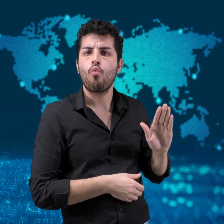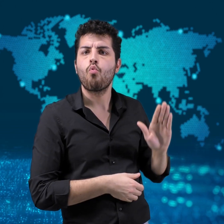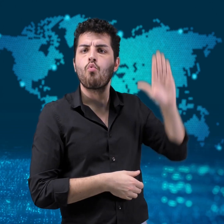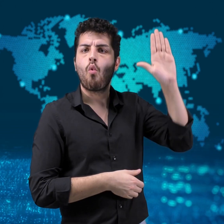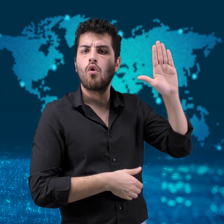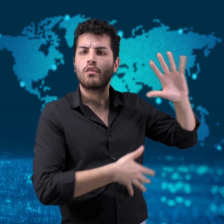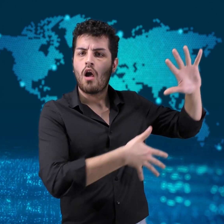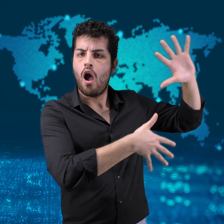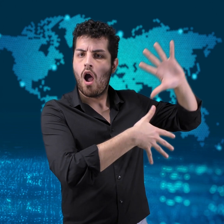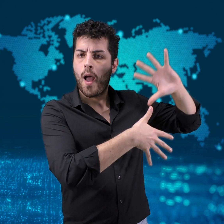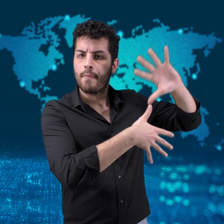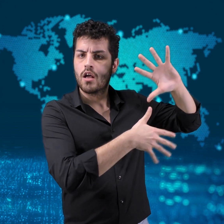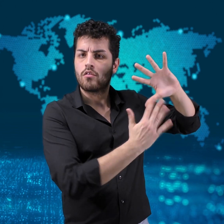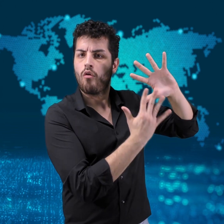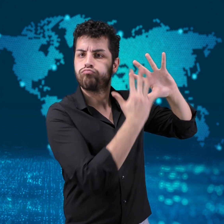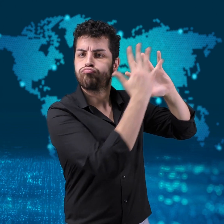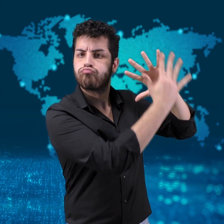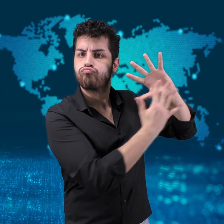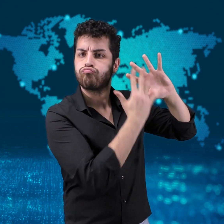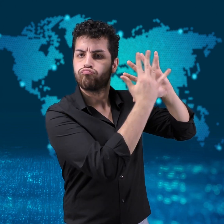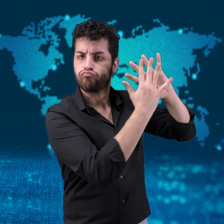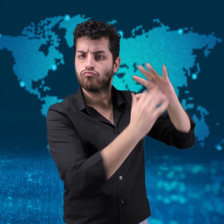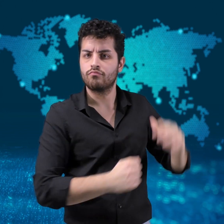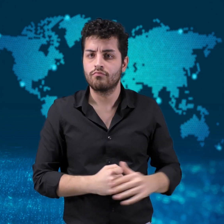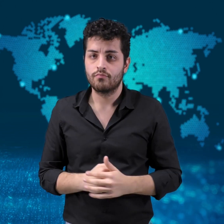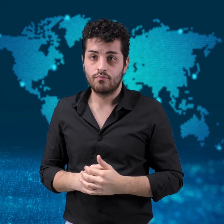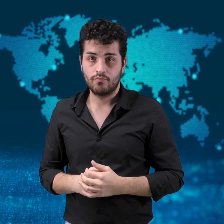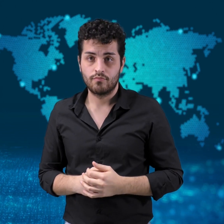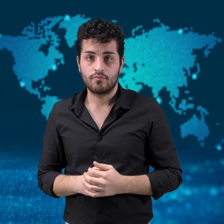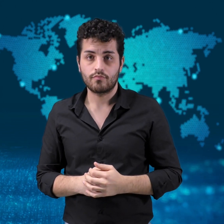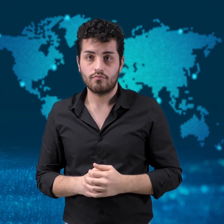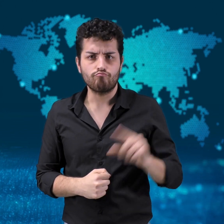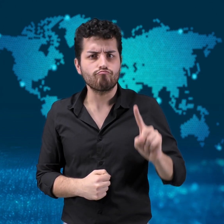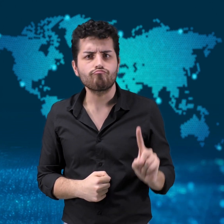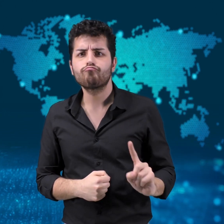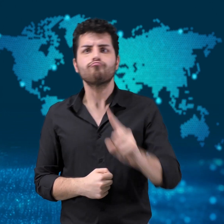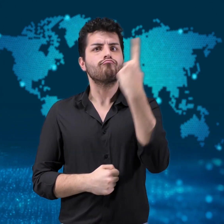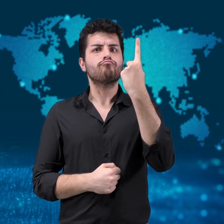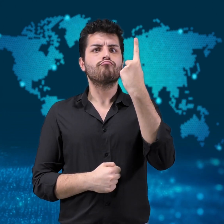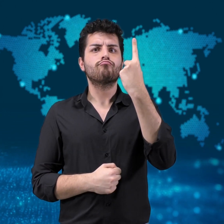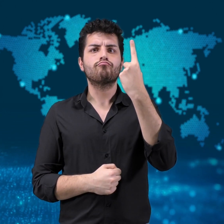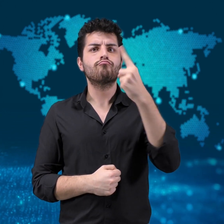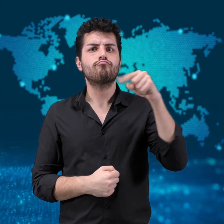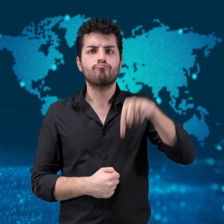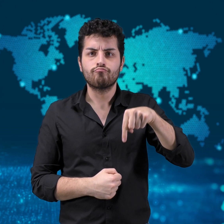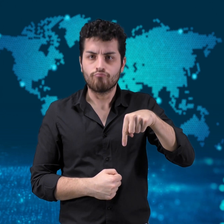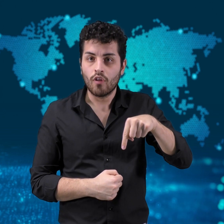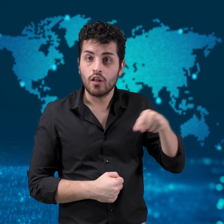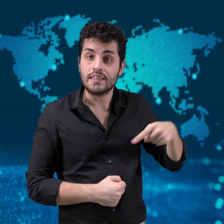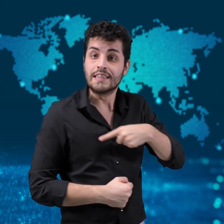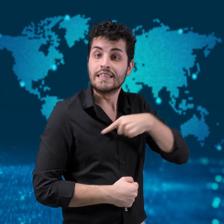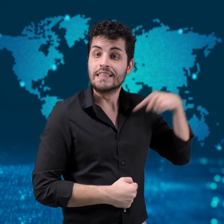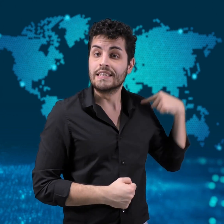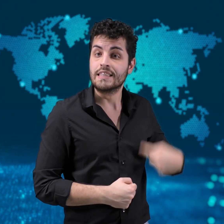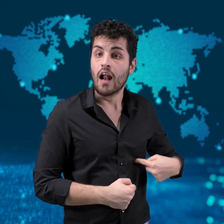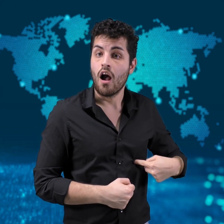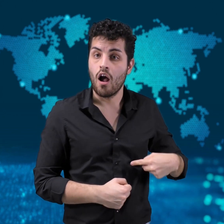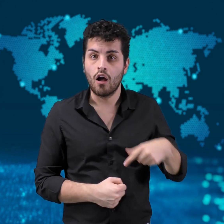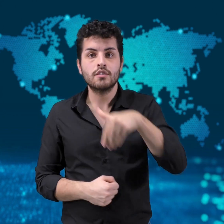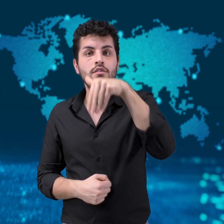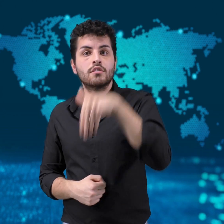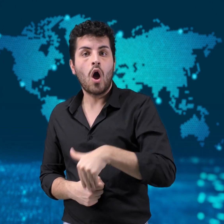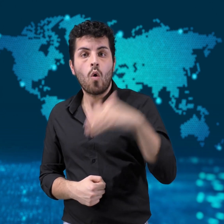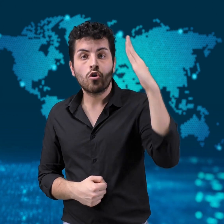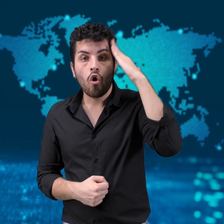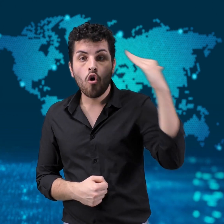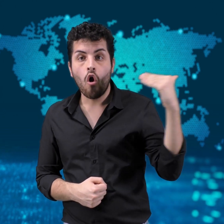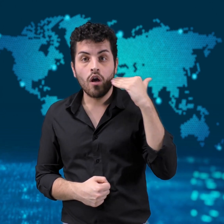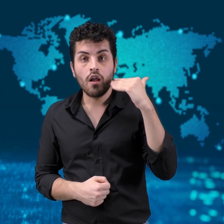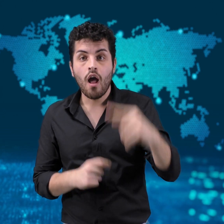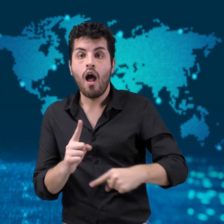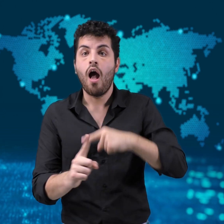equivalent of the European Union and the North American trade pact.